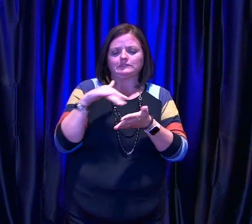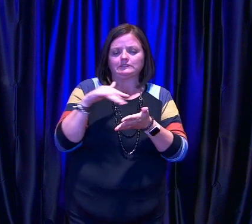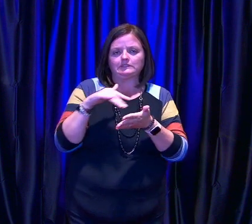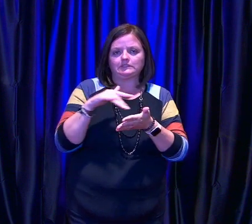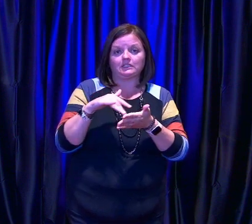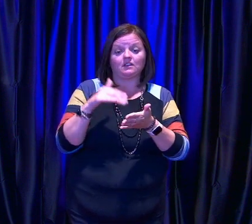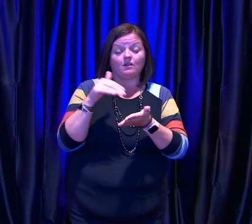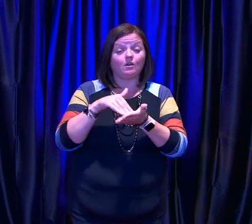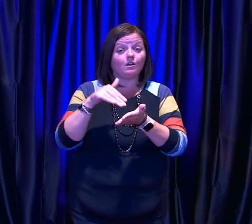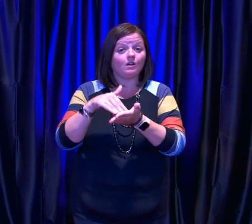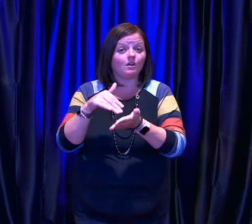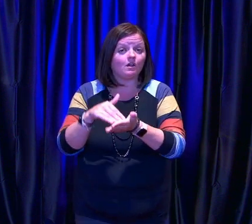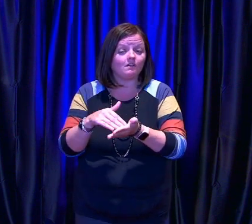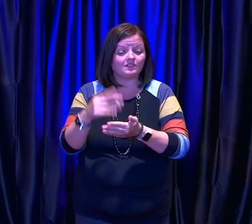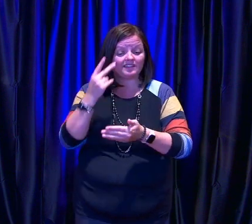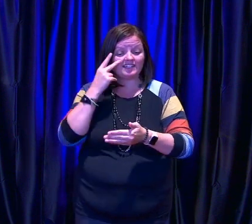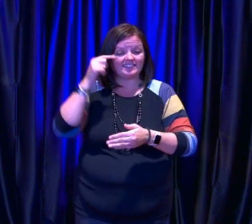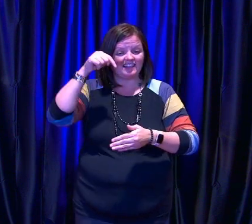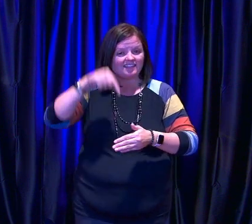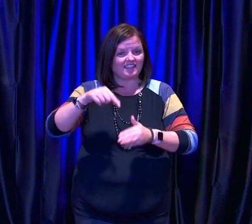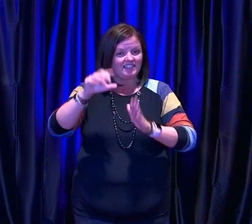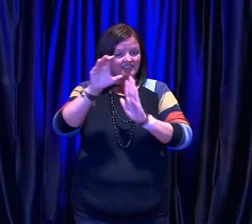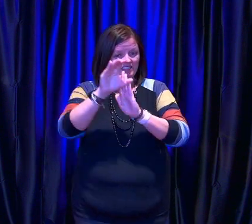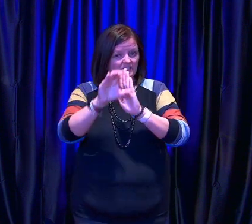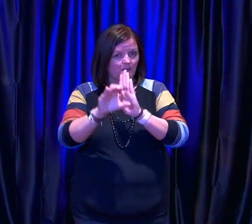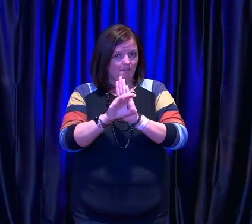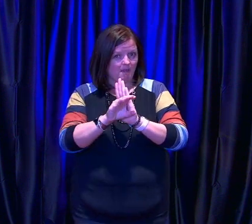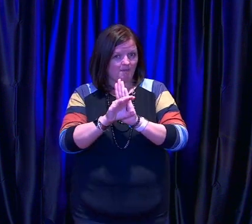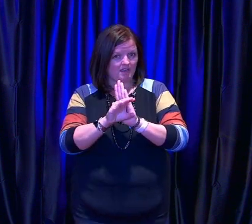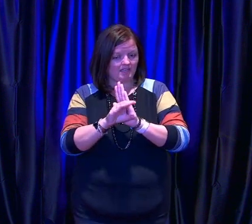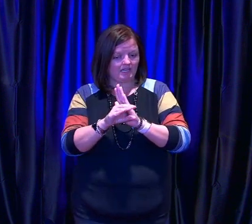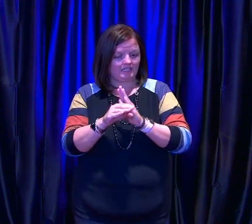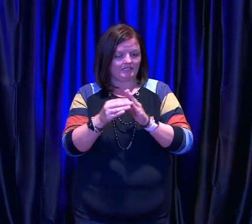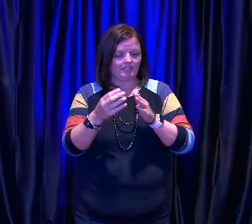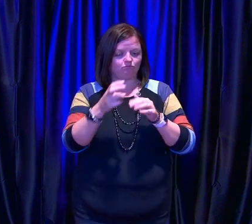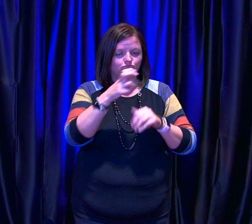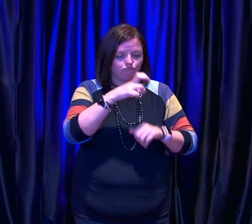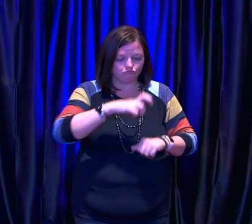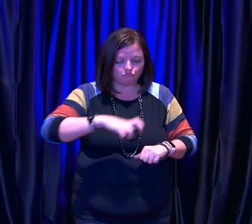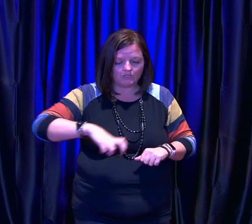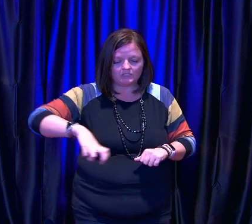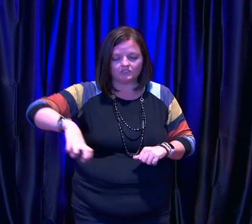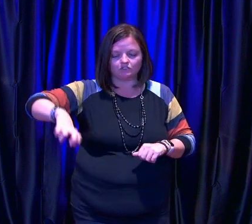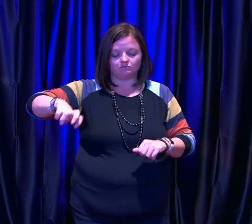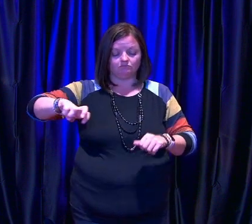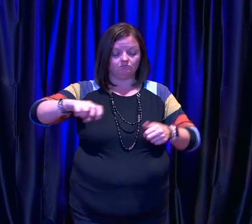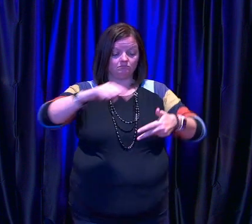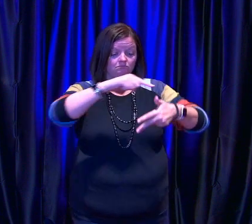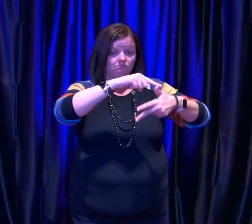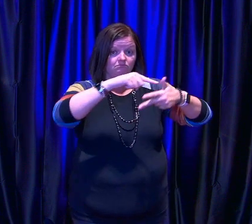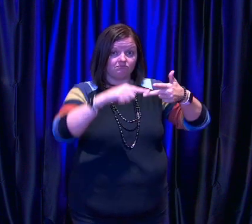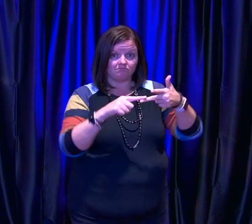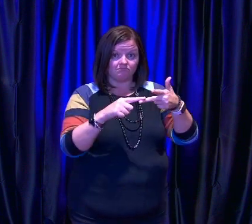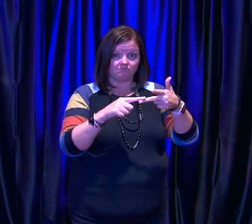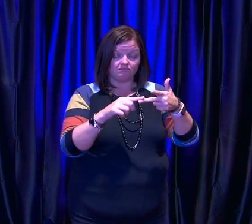often see this commandment as a transition so we have the first three about the lordship of God